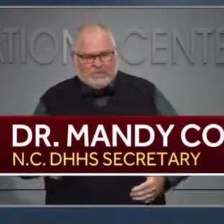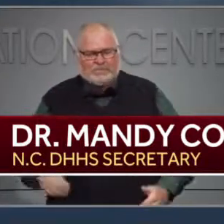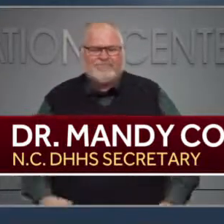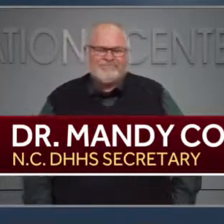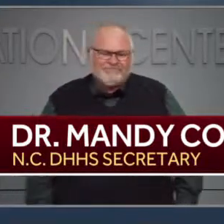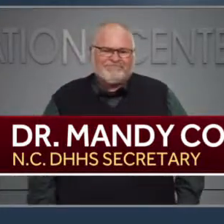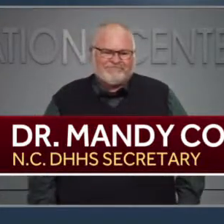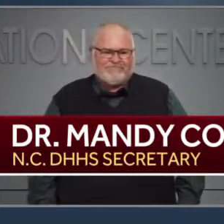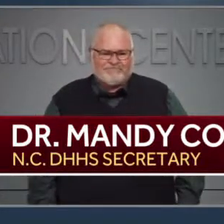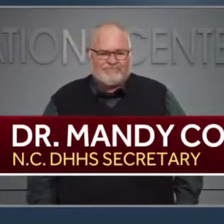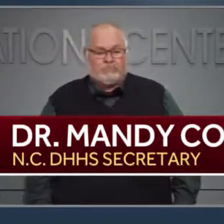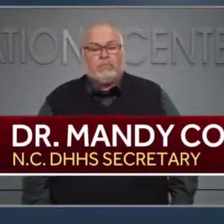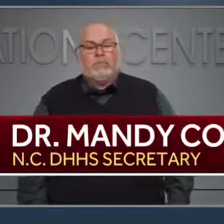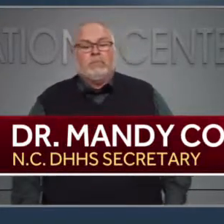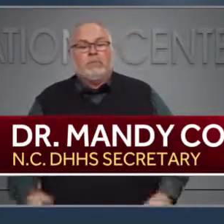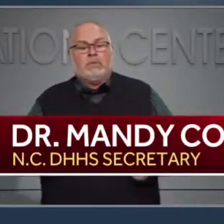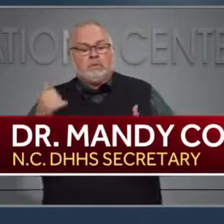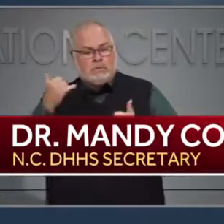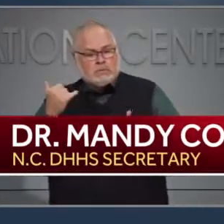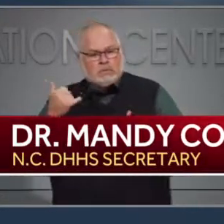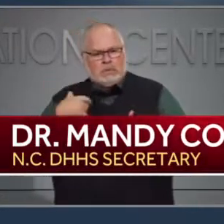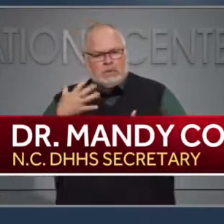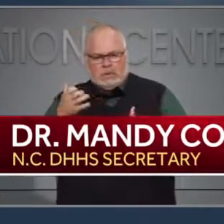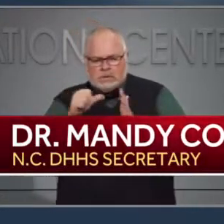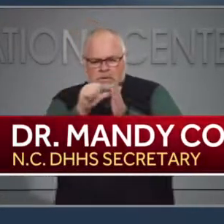DEATHS.